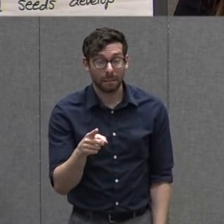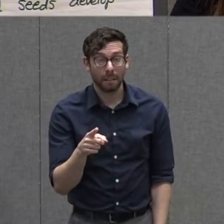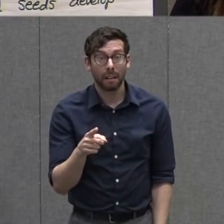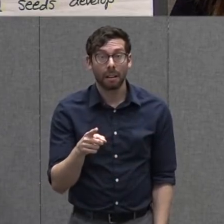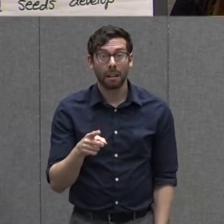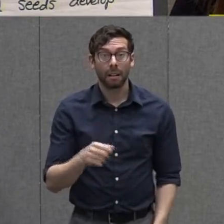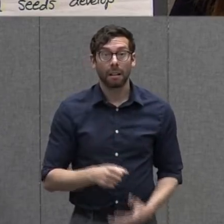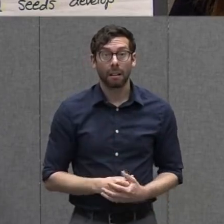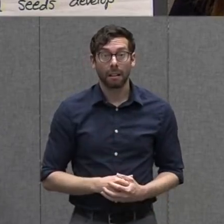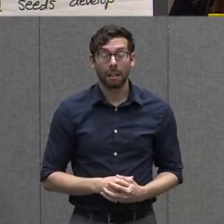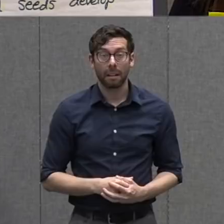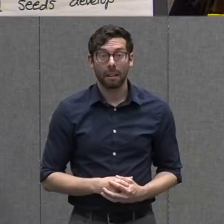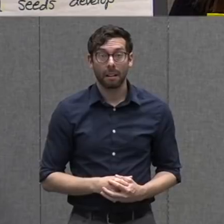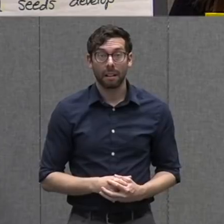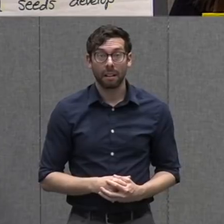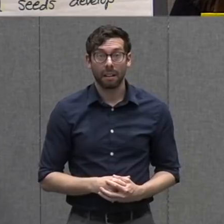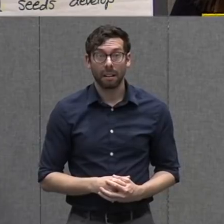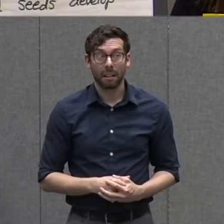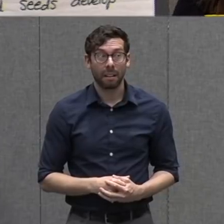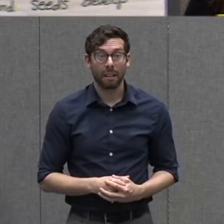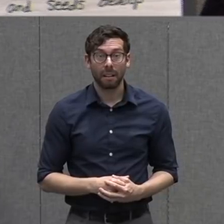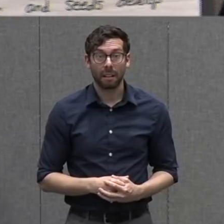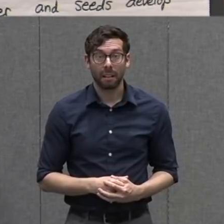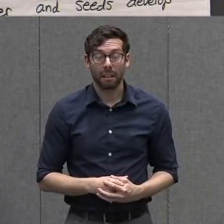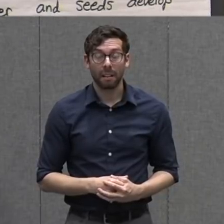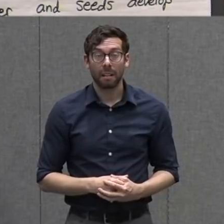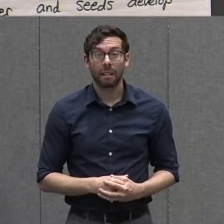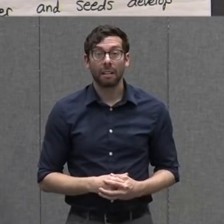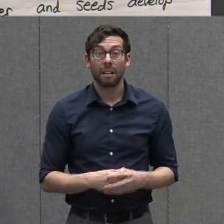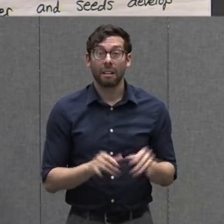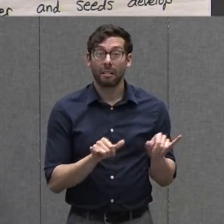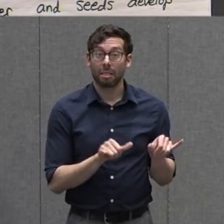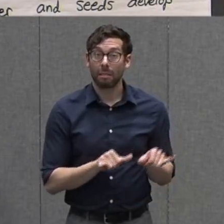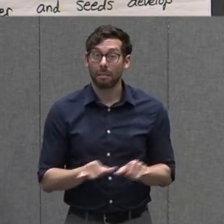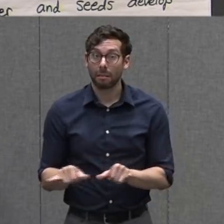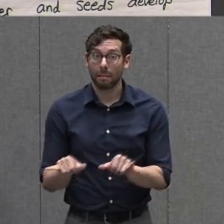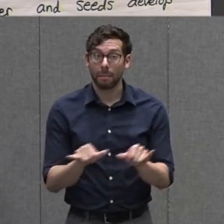I see a common prefix re, R-E,